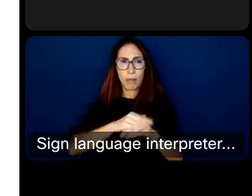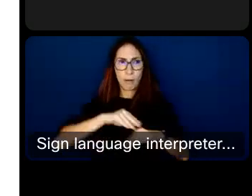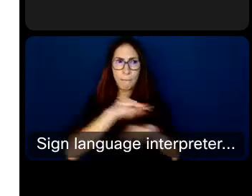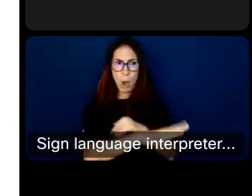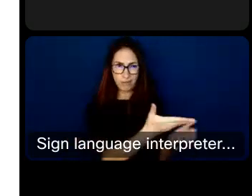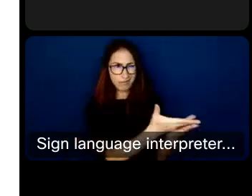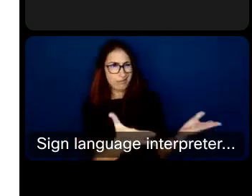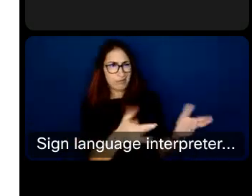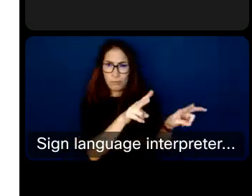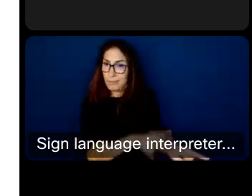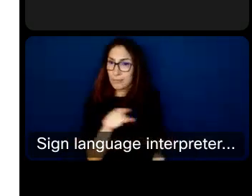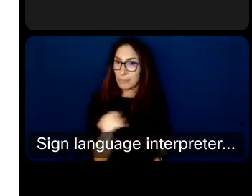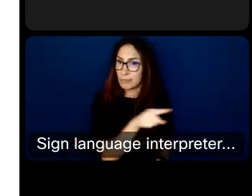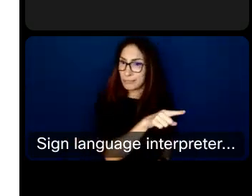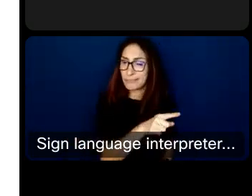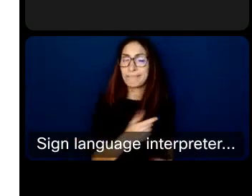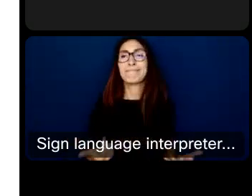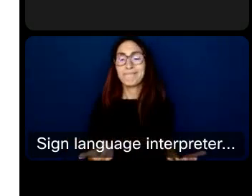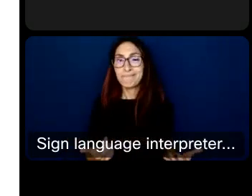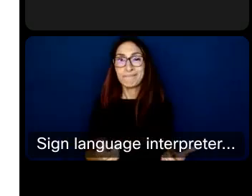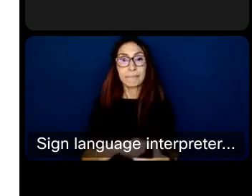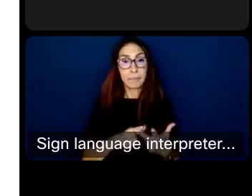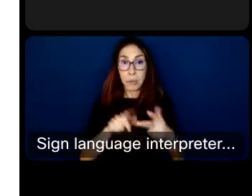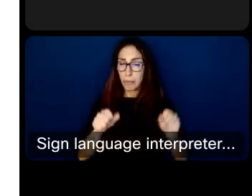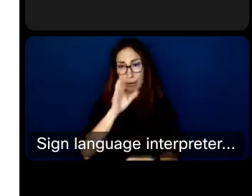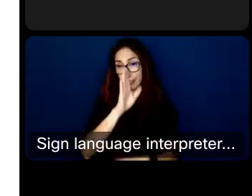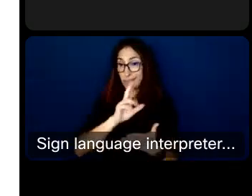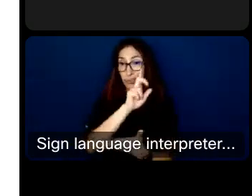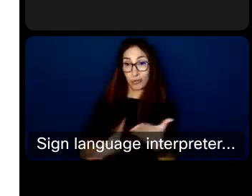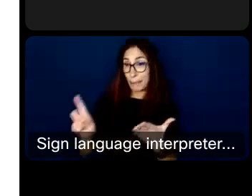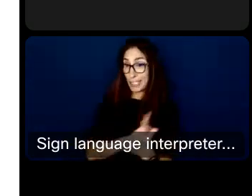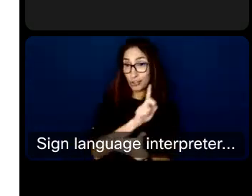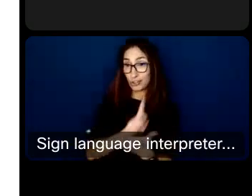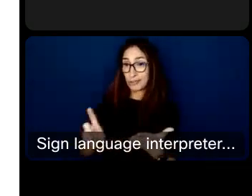be discrimination we see in folks not being accepted into